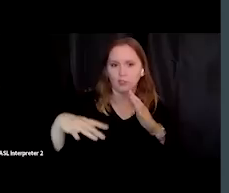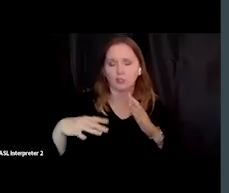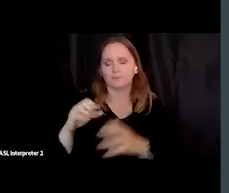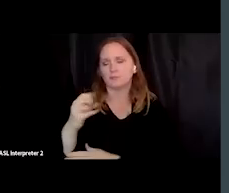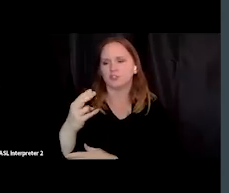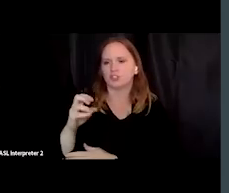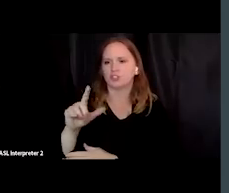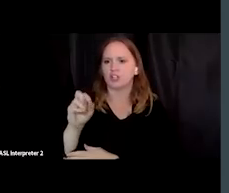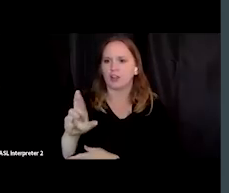program or what have you.